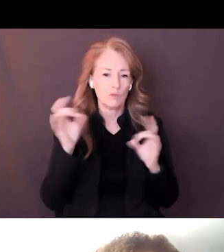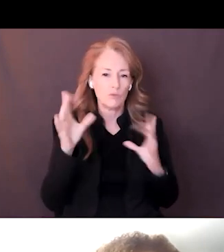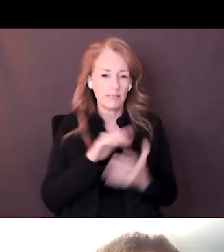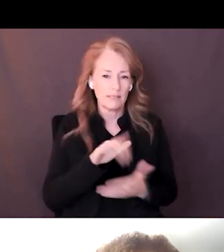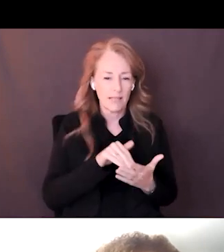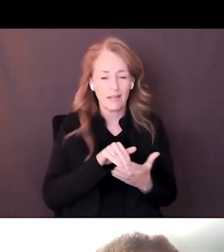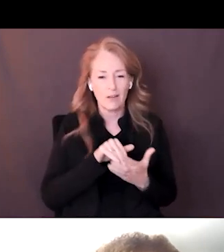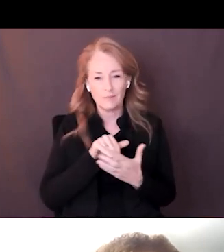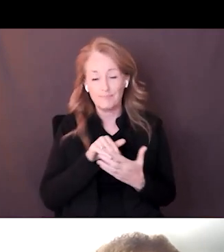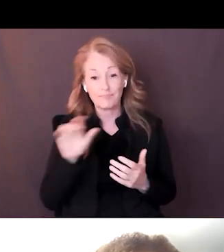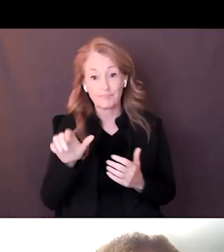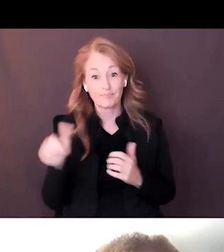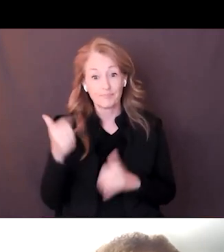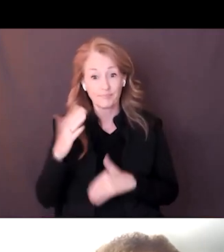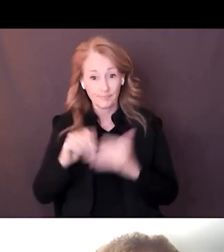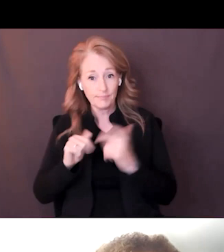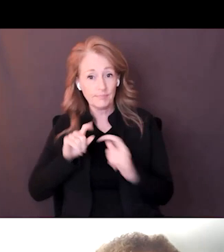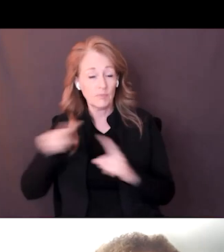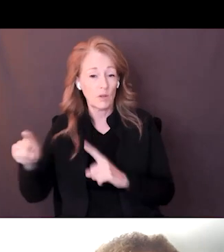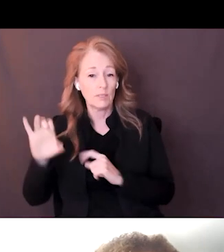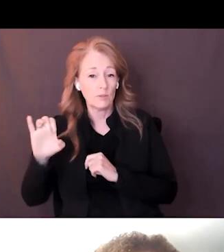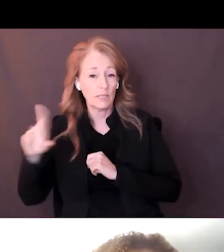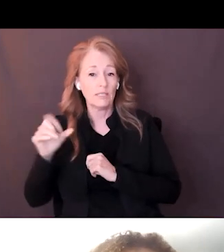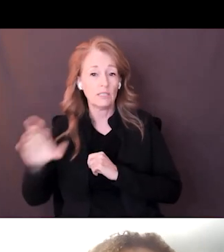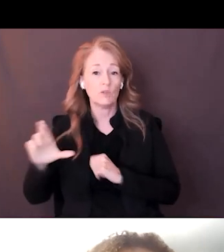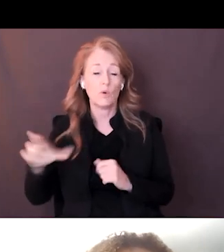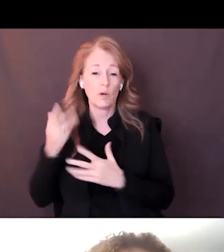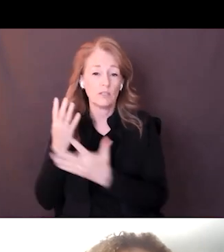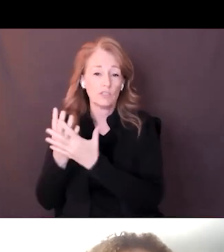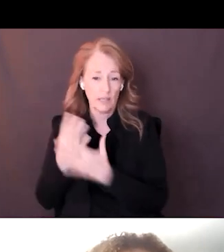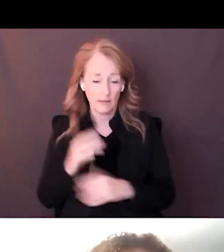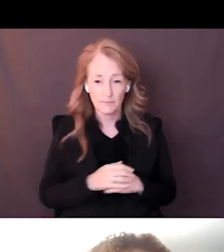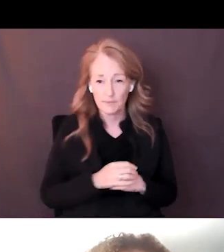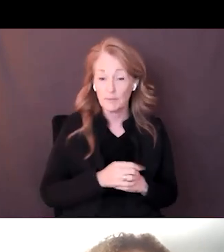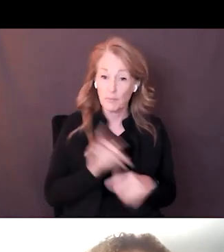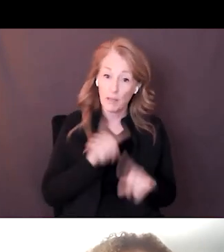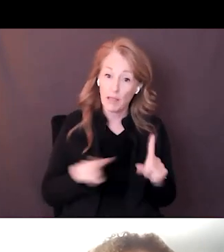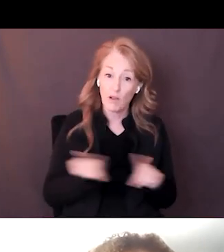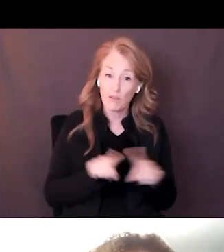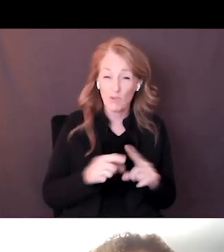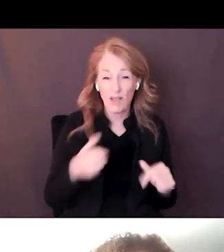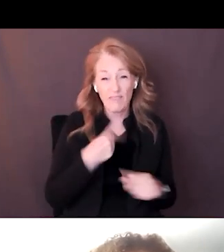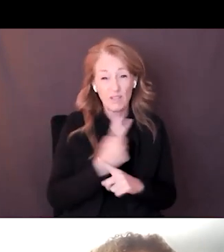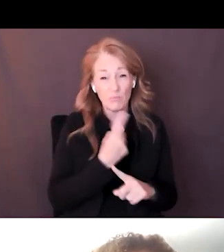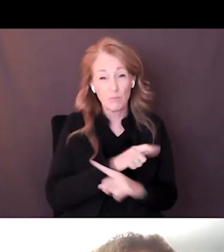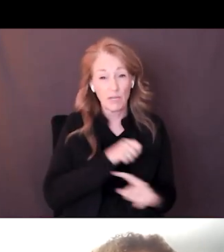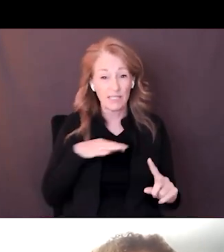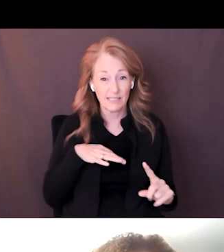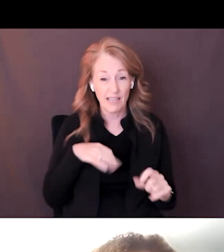HAVING THOSE CLOSE ENOUGH. AND HAVING THE STAFFING AVAILABLE BOTH IN THE CRISIS WALK IN